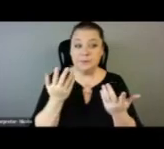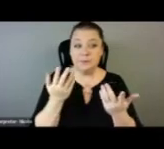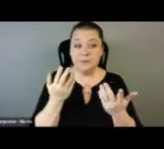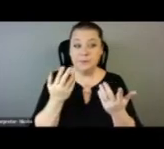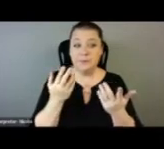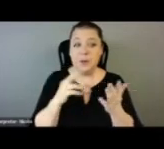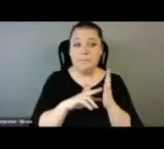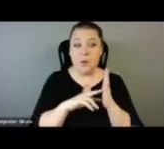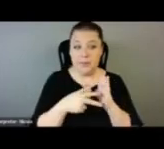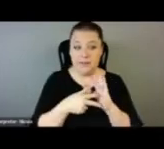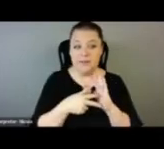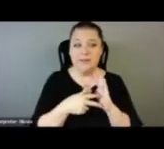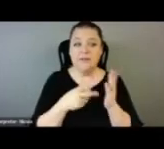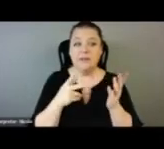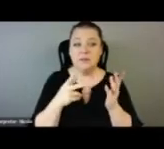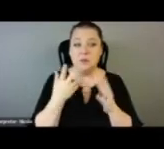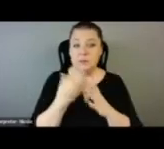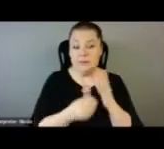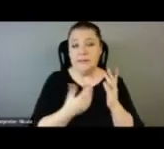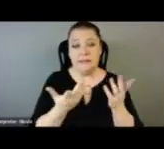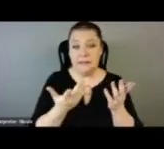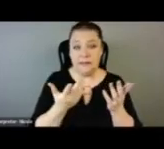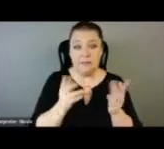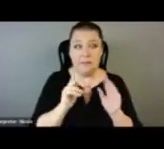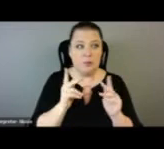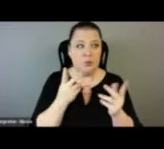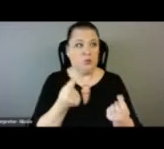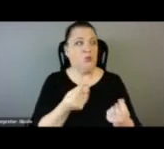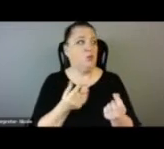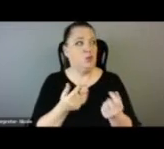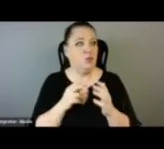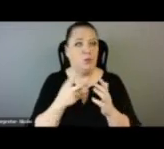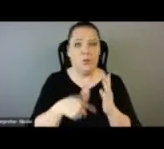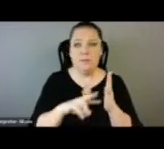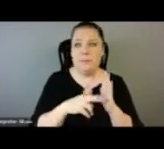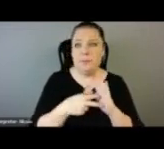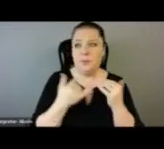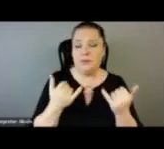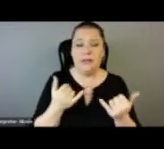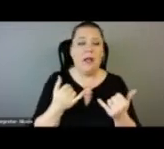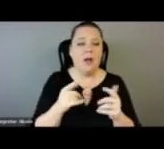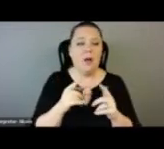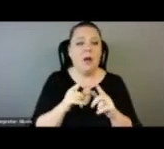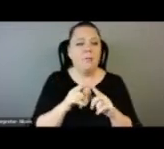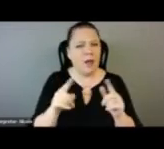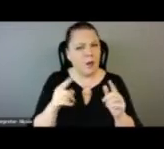the primary missing dimension across the state for people with lived experience. But when we when we started to filter it out